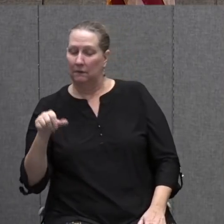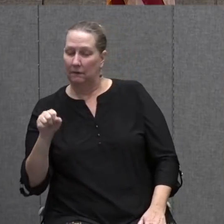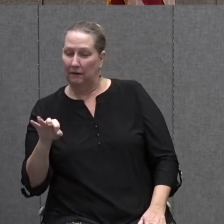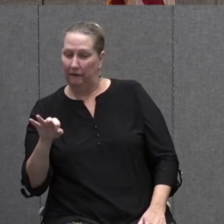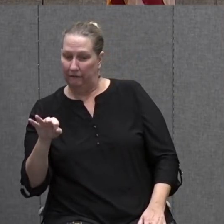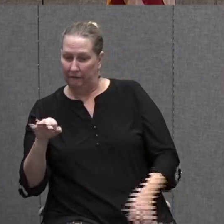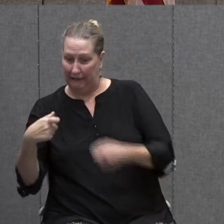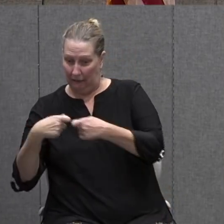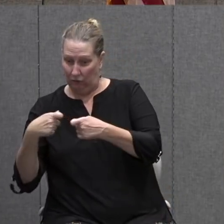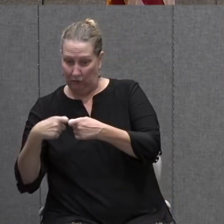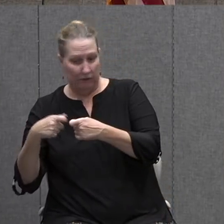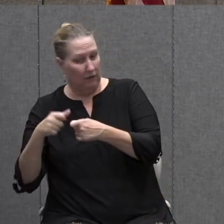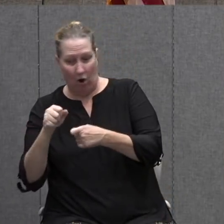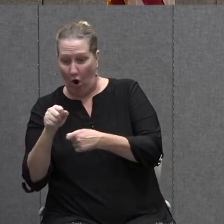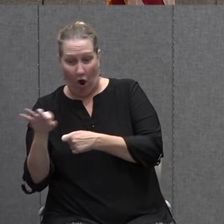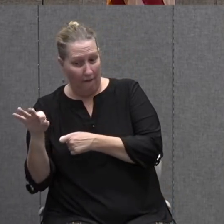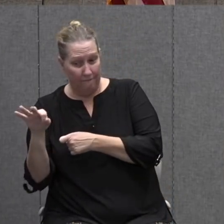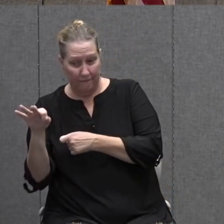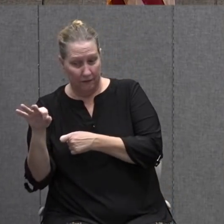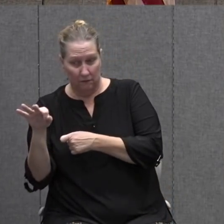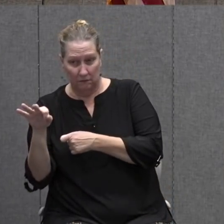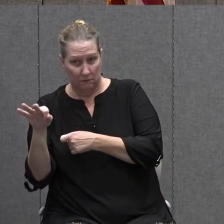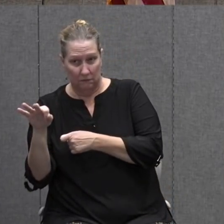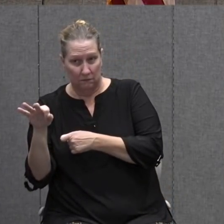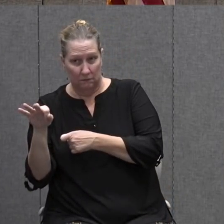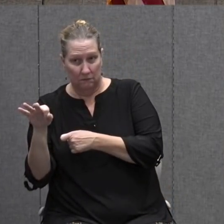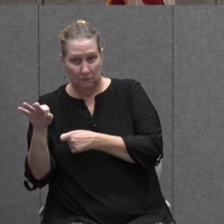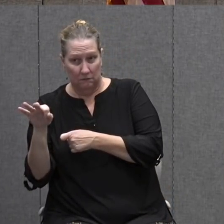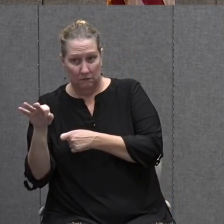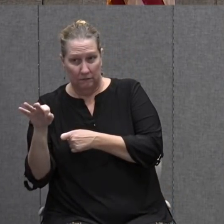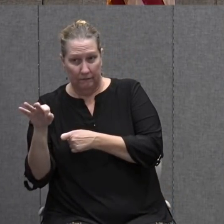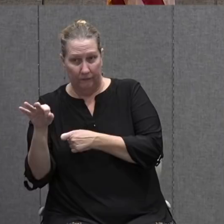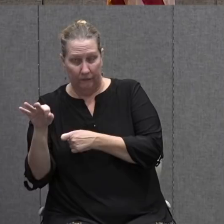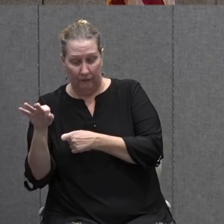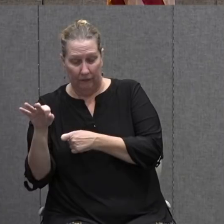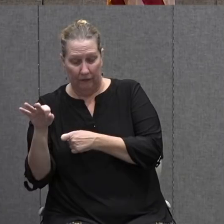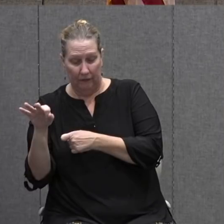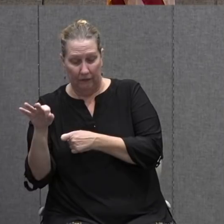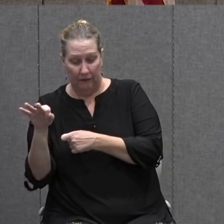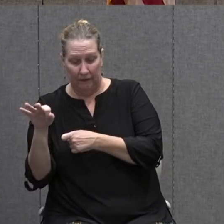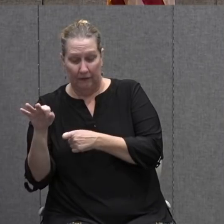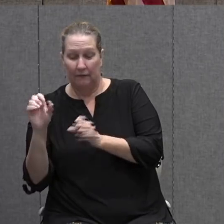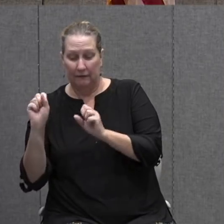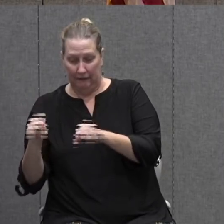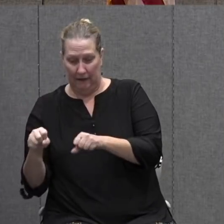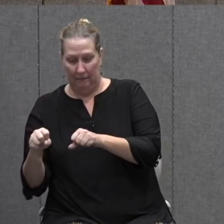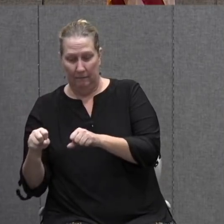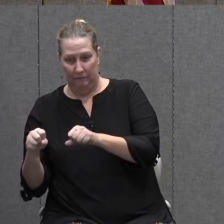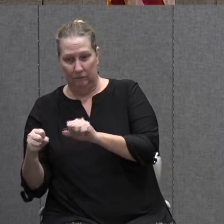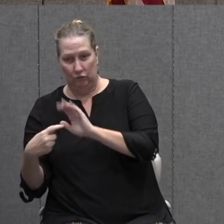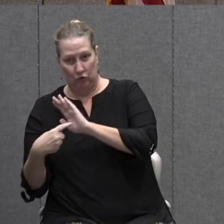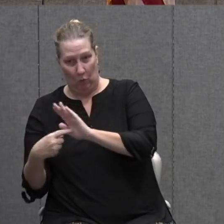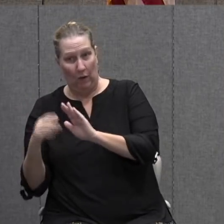through some of the wires in our computers and it's off, they can represent that with a zero.